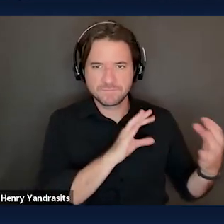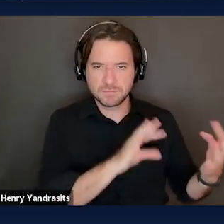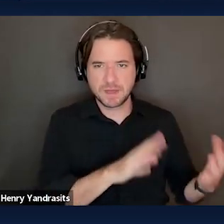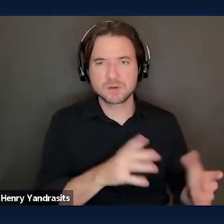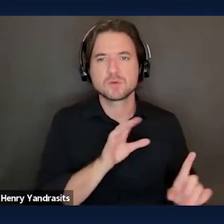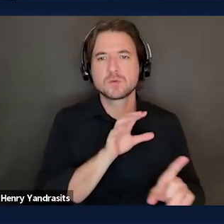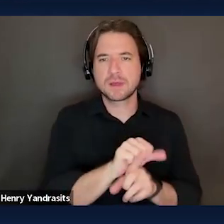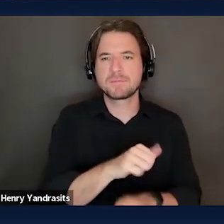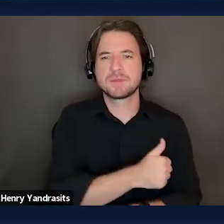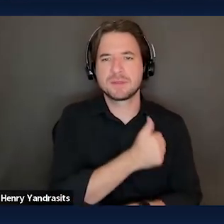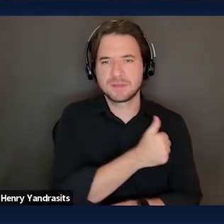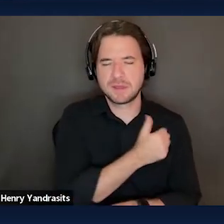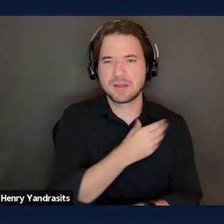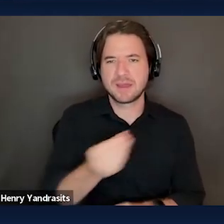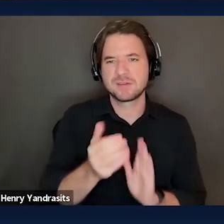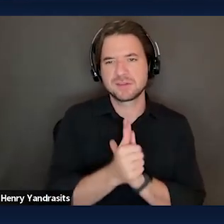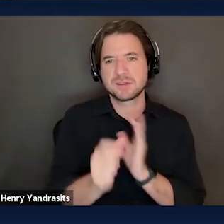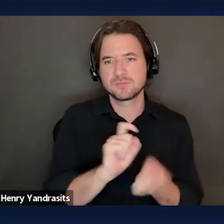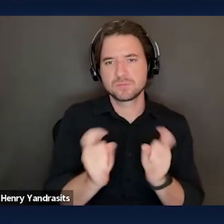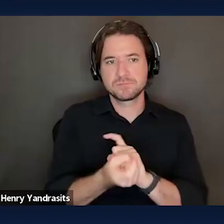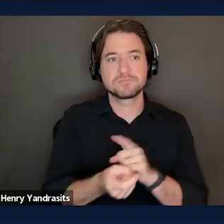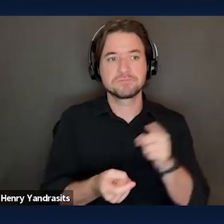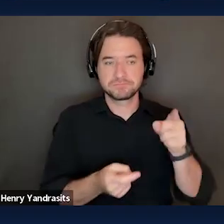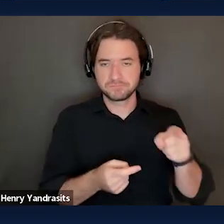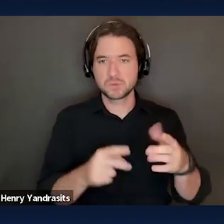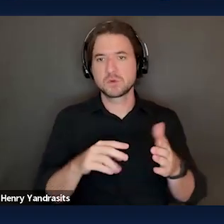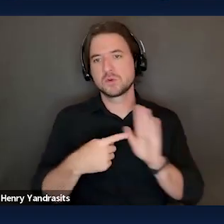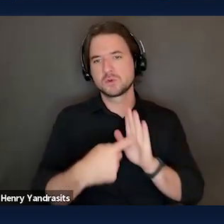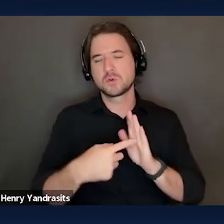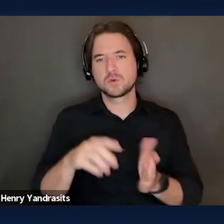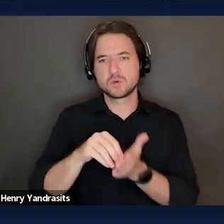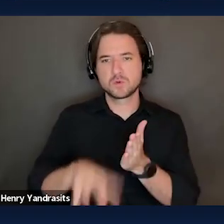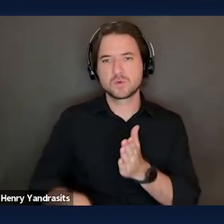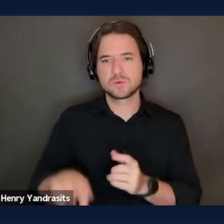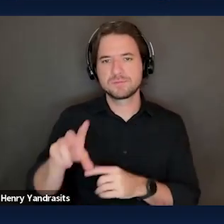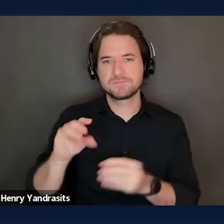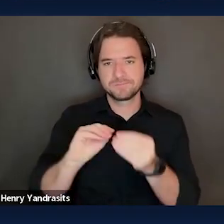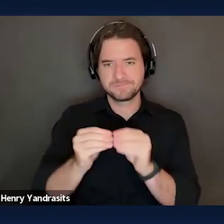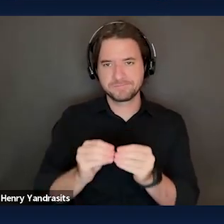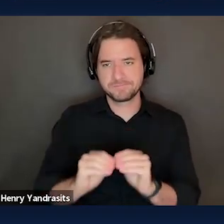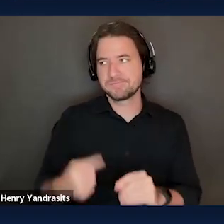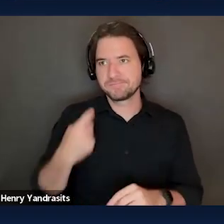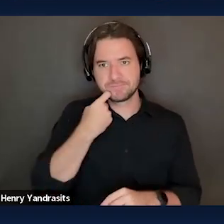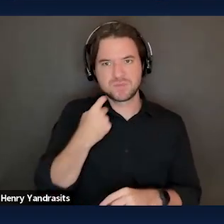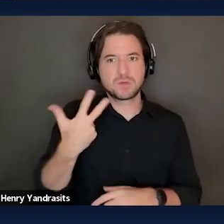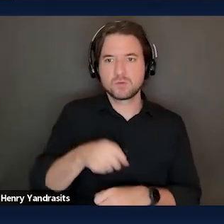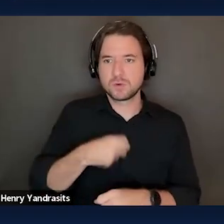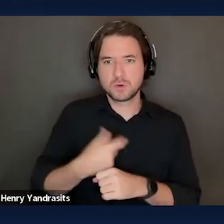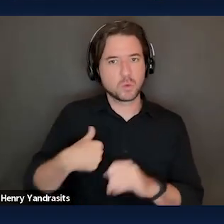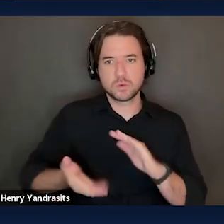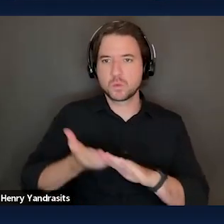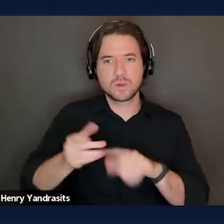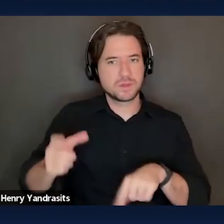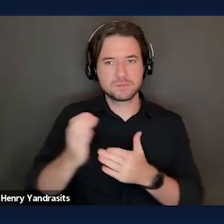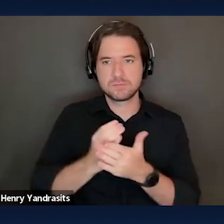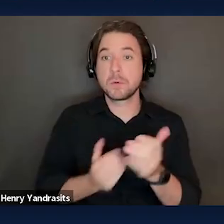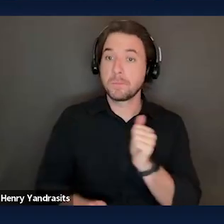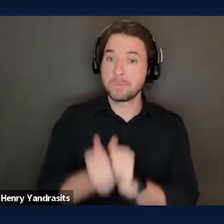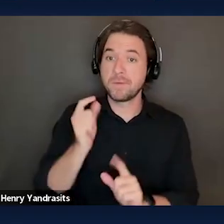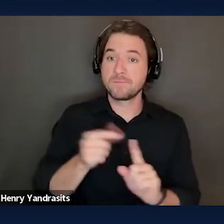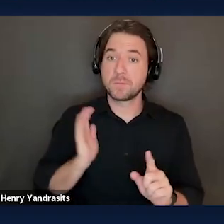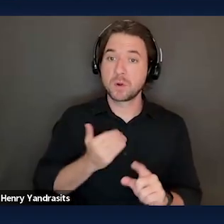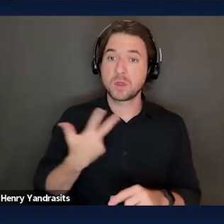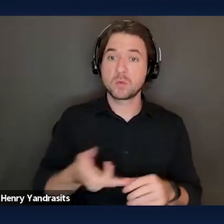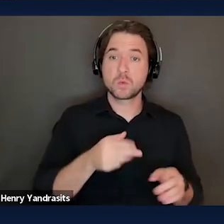Next slide. This slide shows the aggregated student demographics of the past 3 years we've been running this course. Most participants come from our three professional programs.